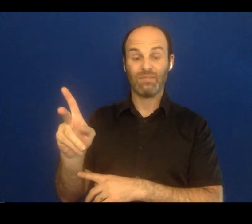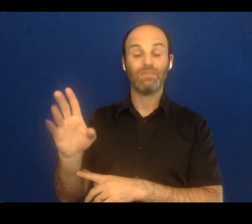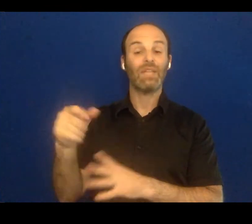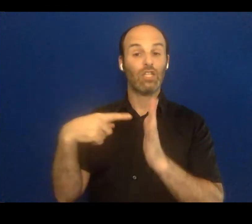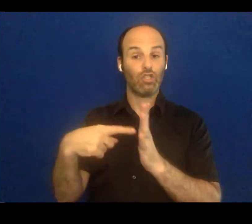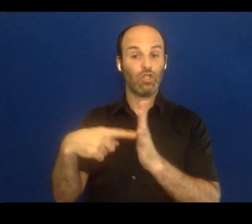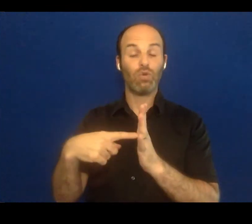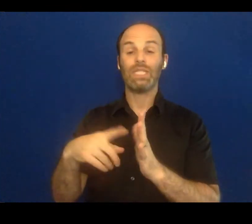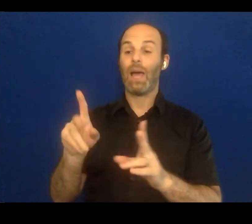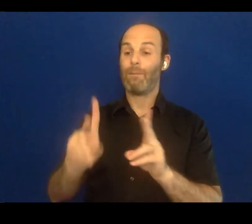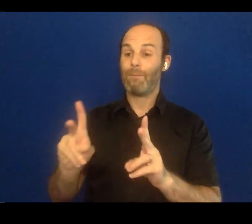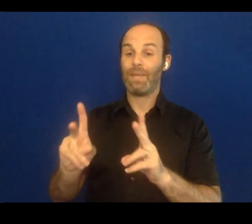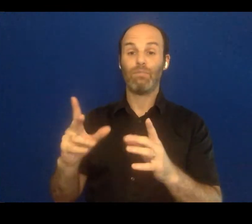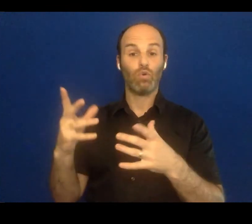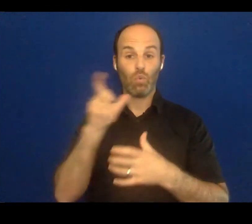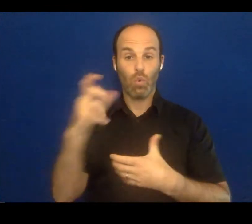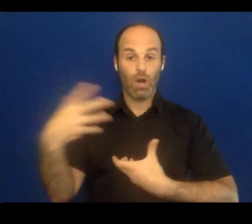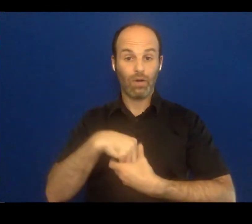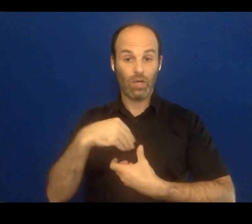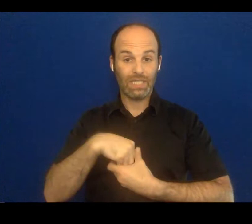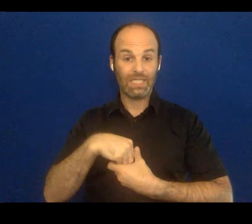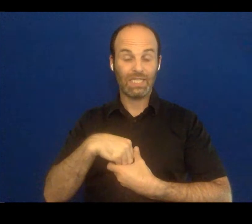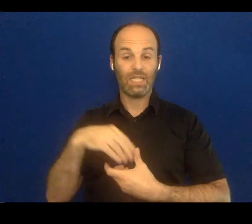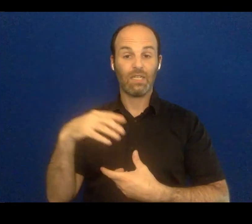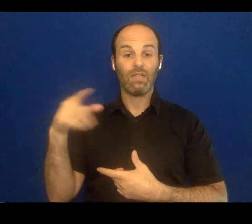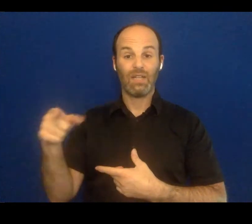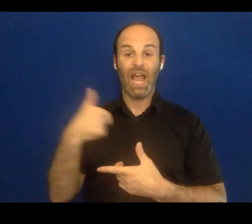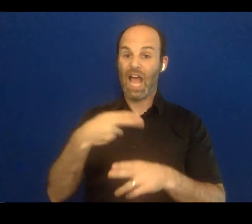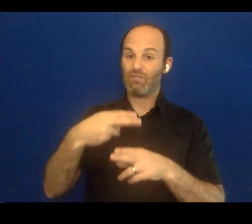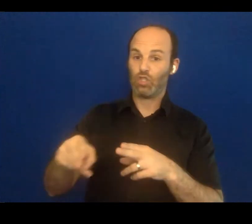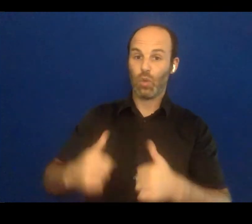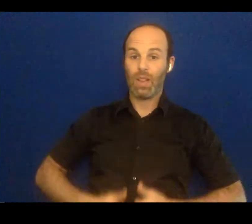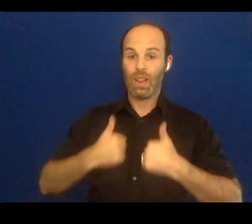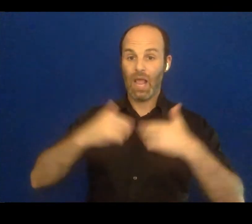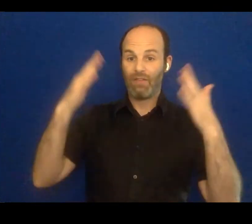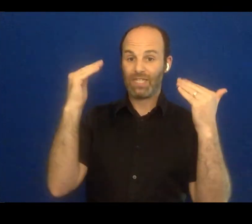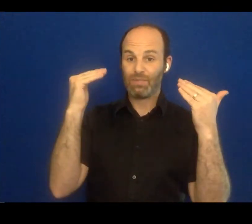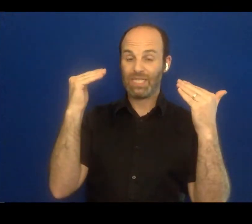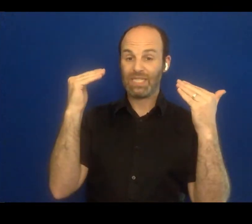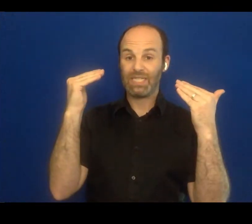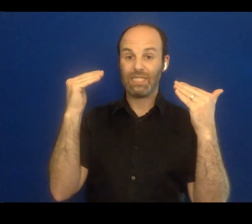PEOPLE HAVE POOR OR SHORT LIFE